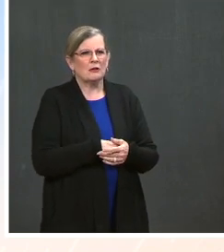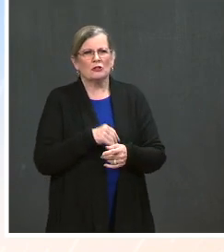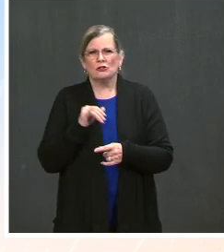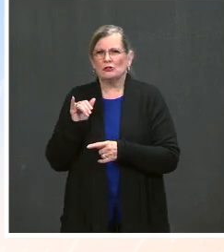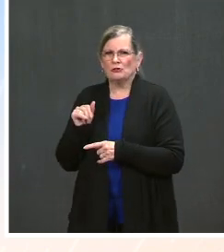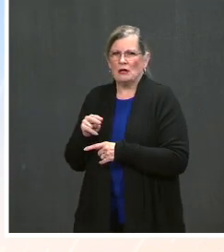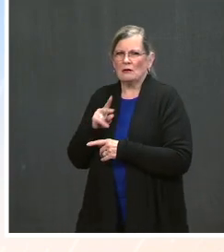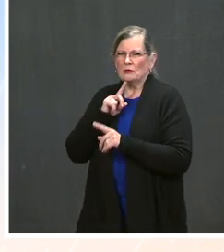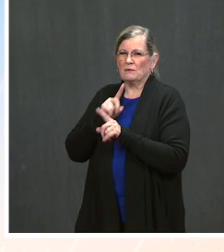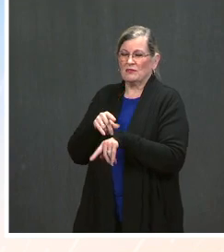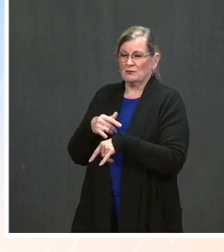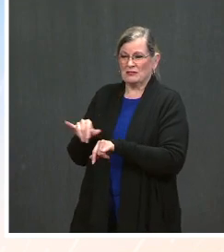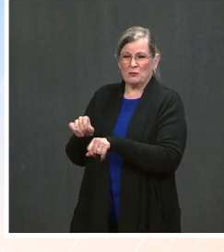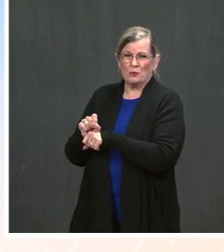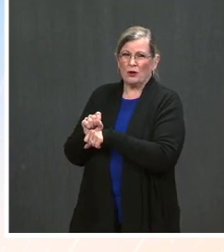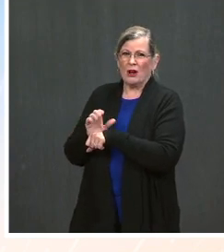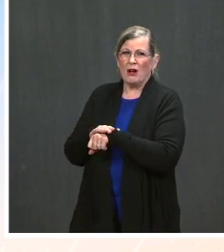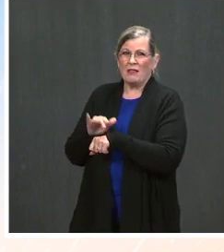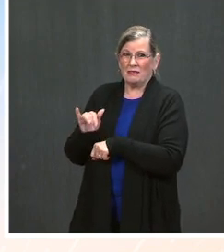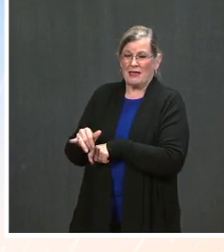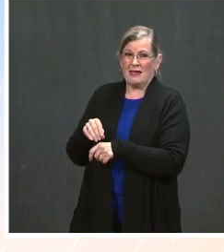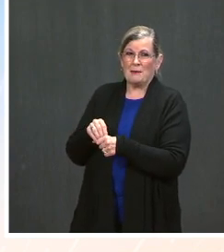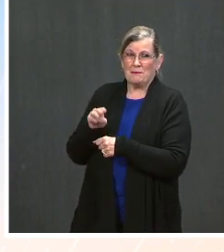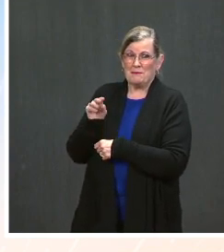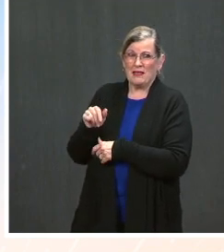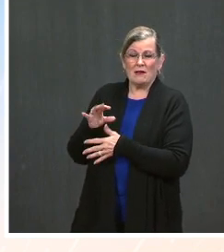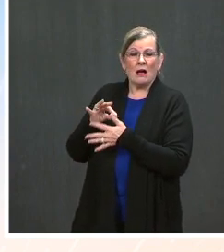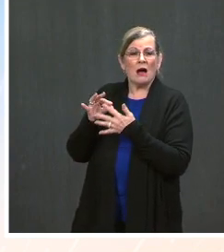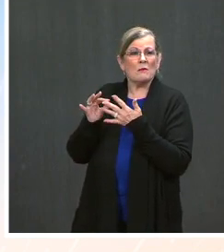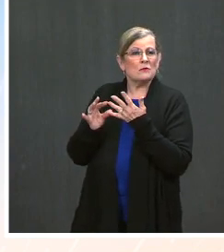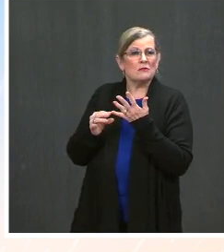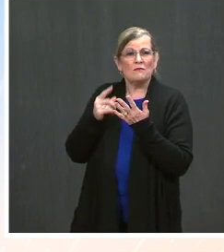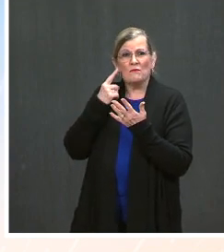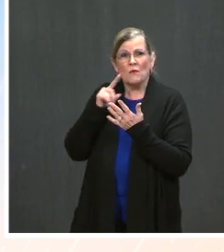for addressing the climate crisis. But this package -- this -- that's been proposed --